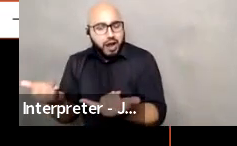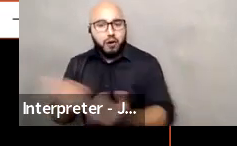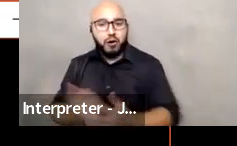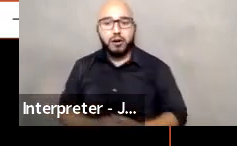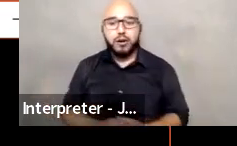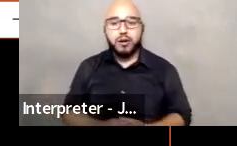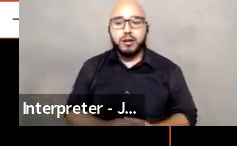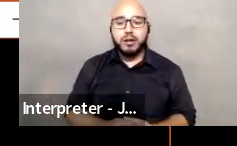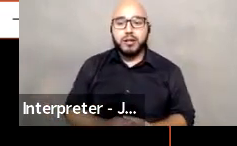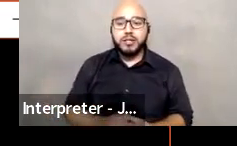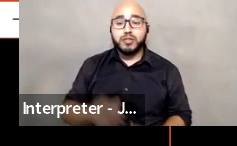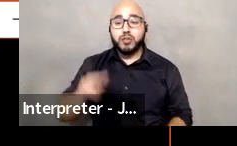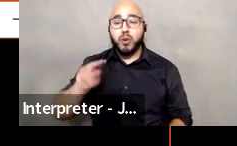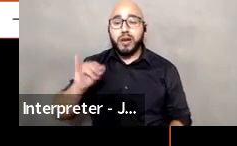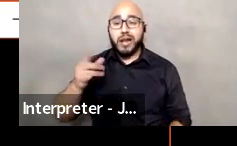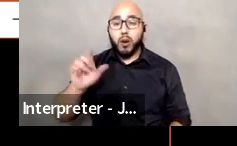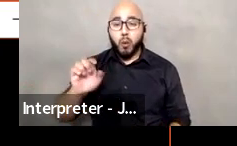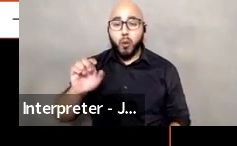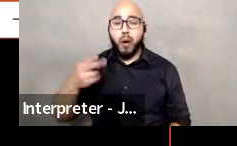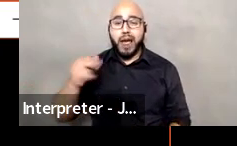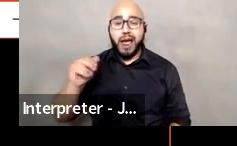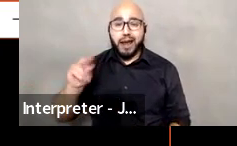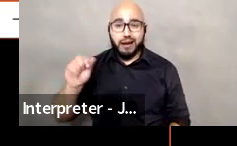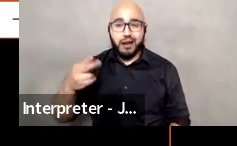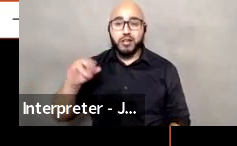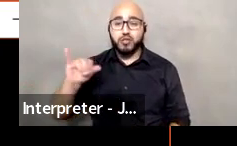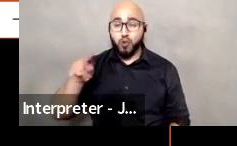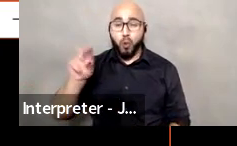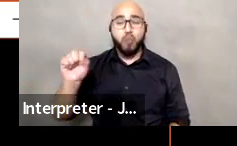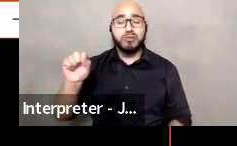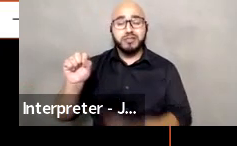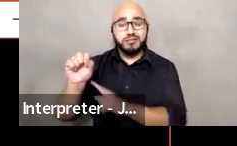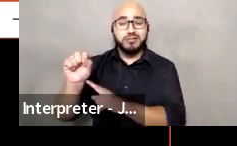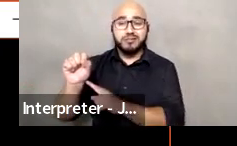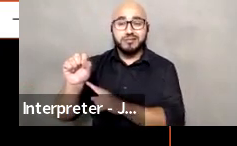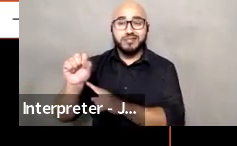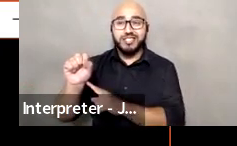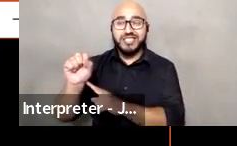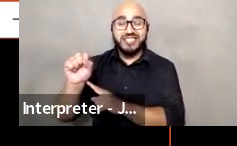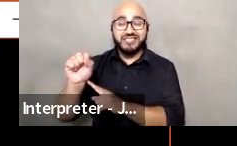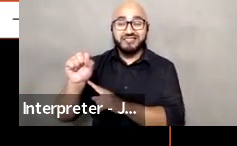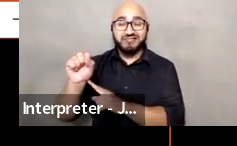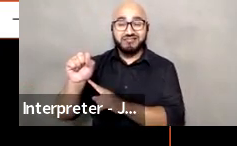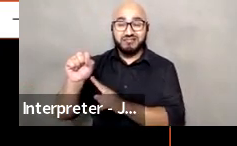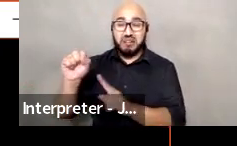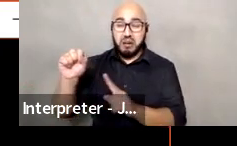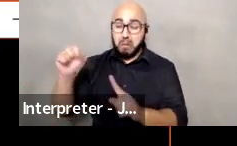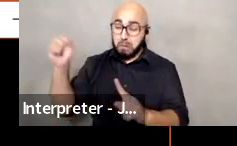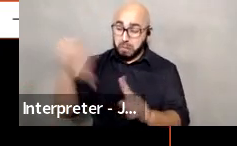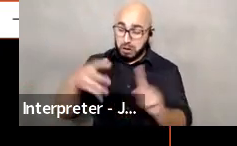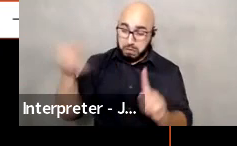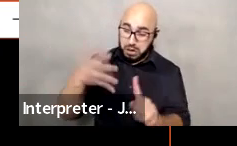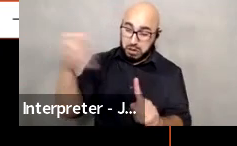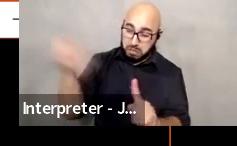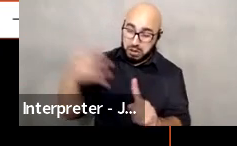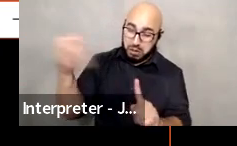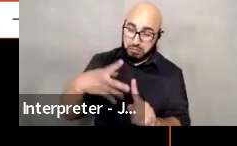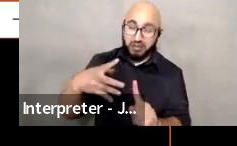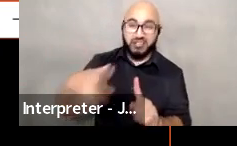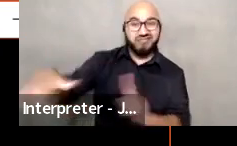Lightning rod for the anger over this because some supposedly her work.